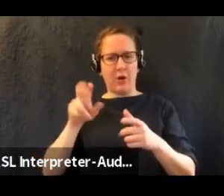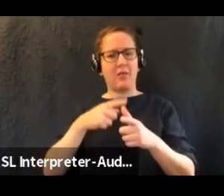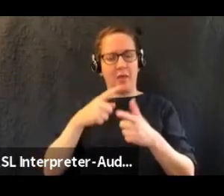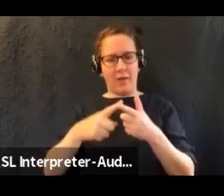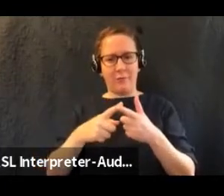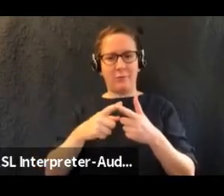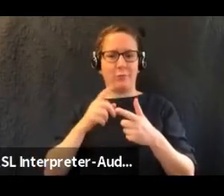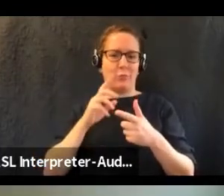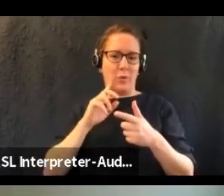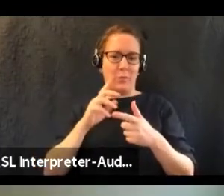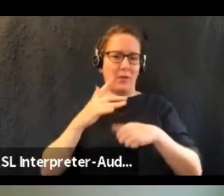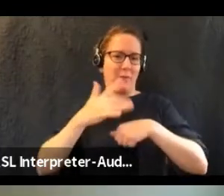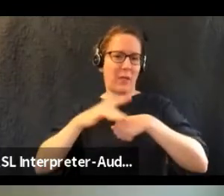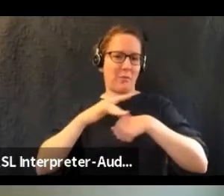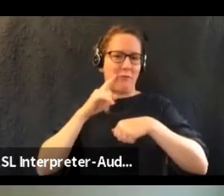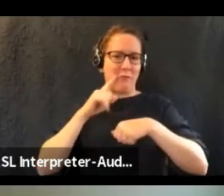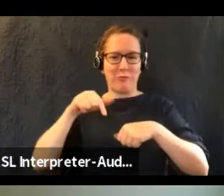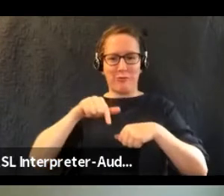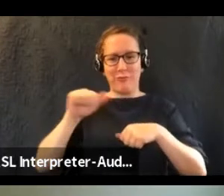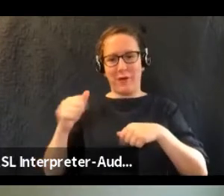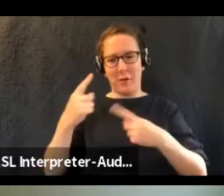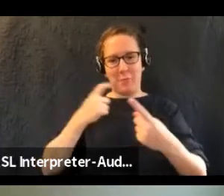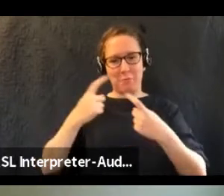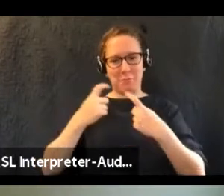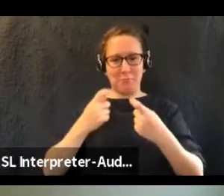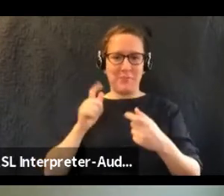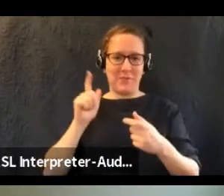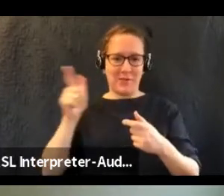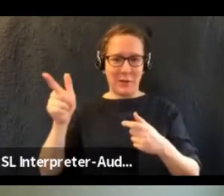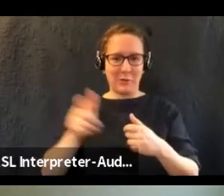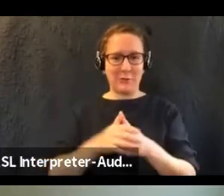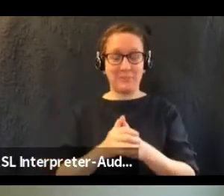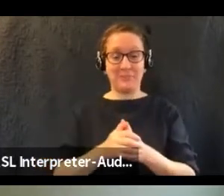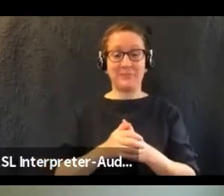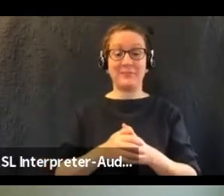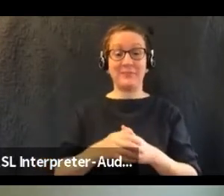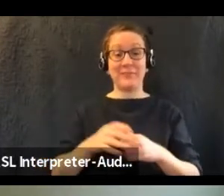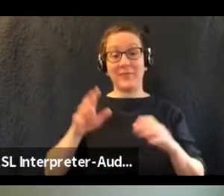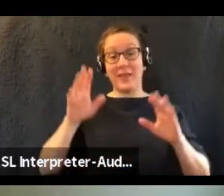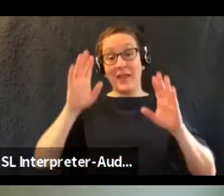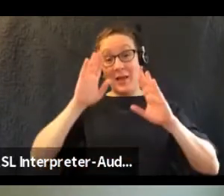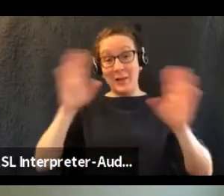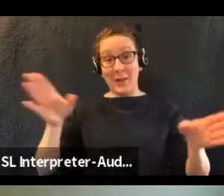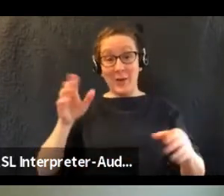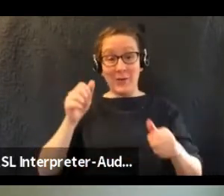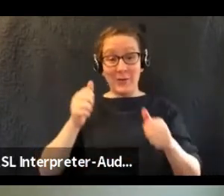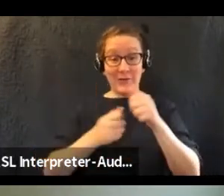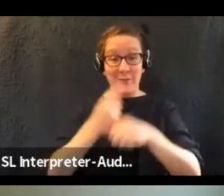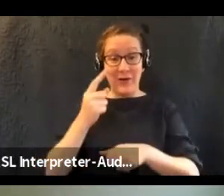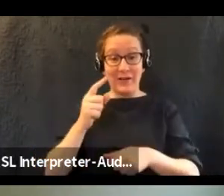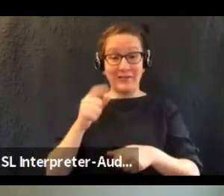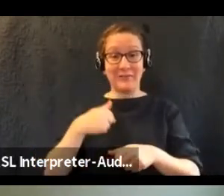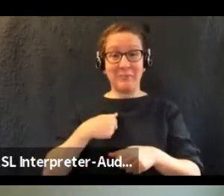Hi, everyone. I am also delighted to be on this panel.